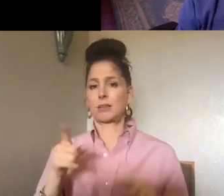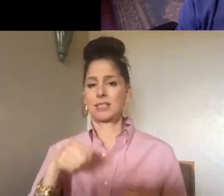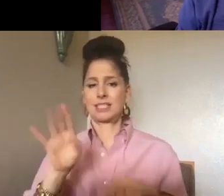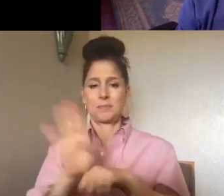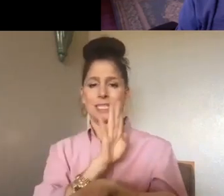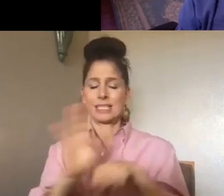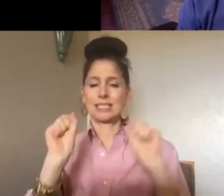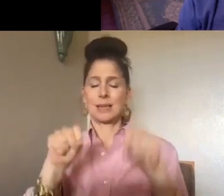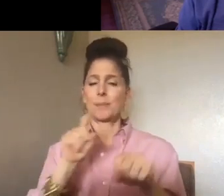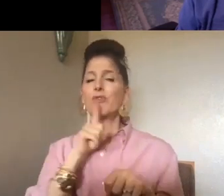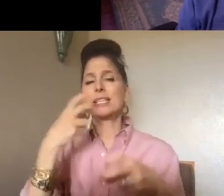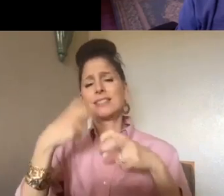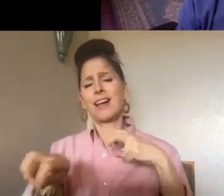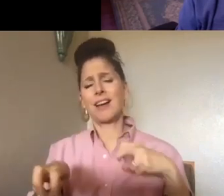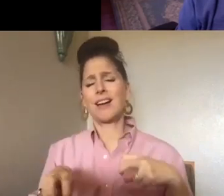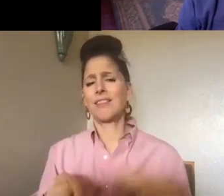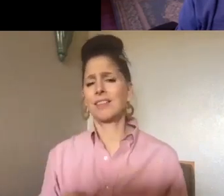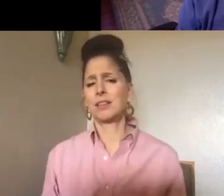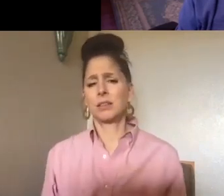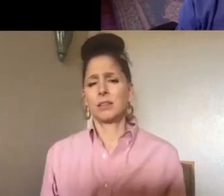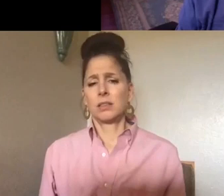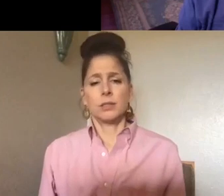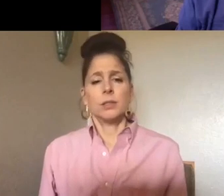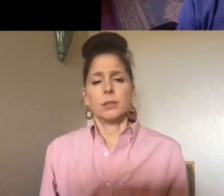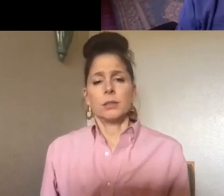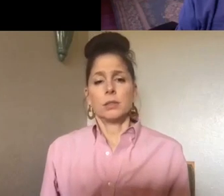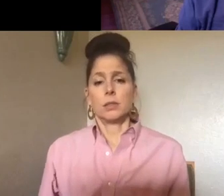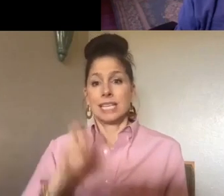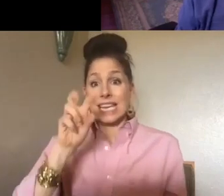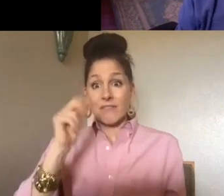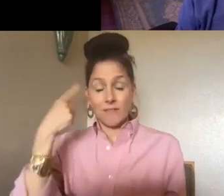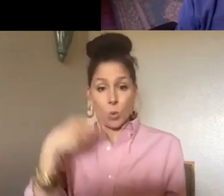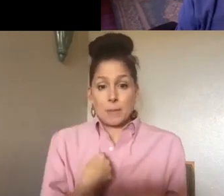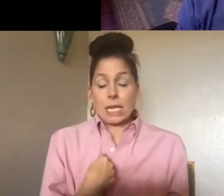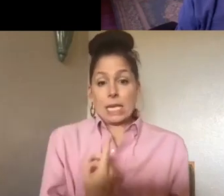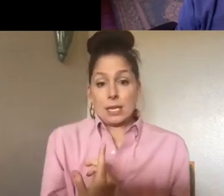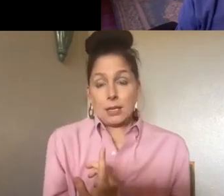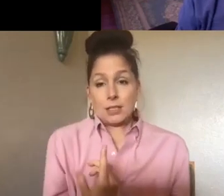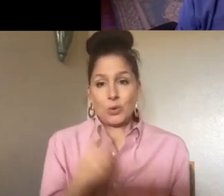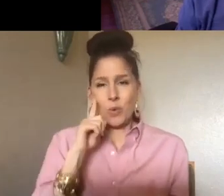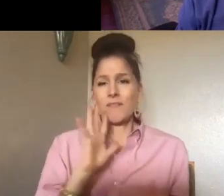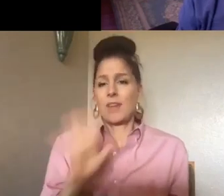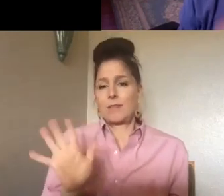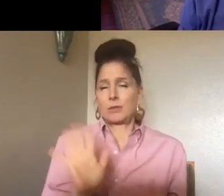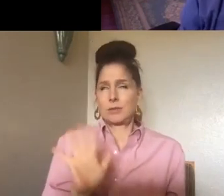but the business can be really tough. I mean even for me. But definitely